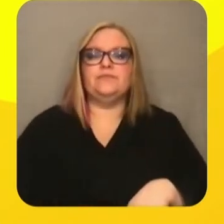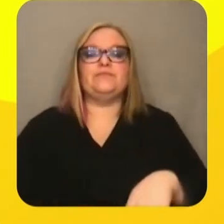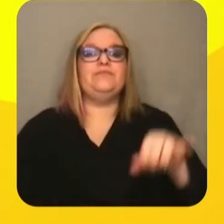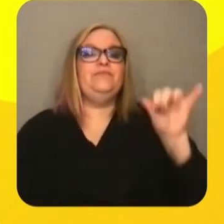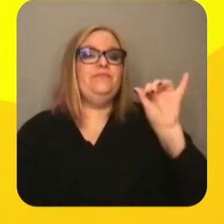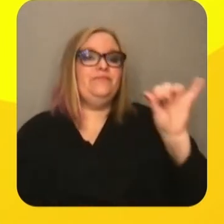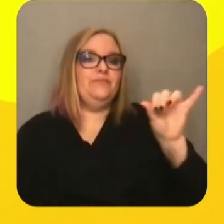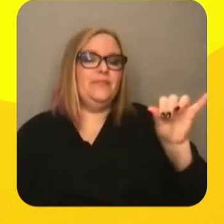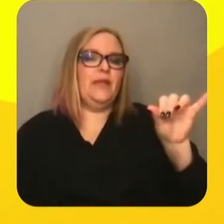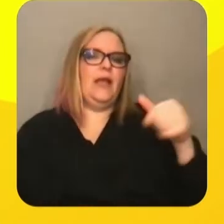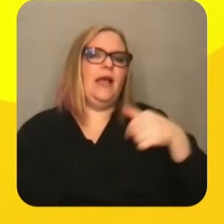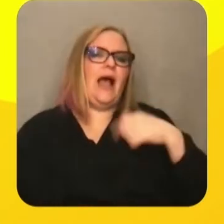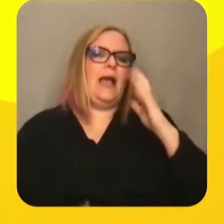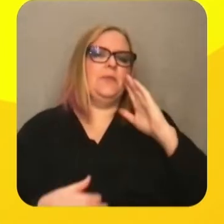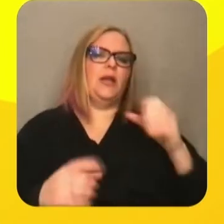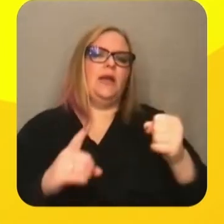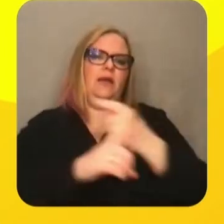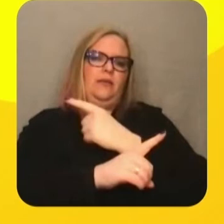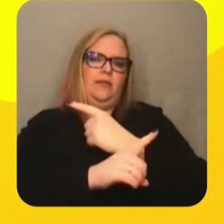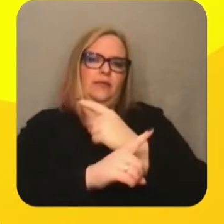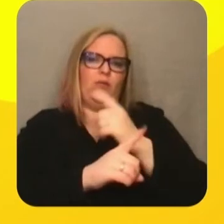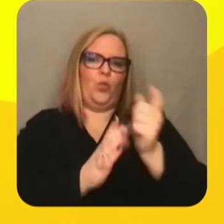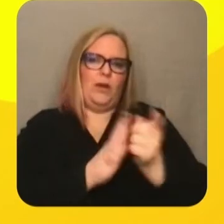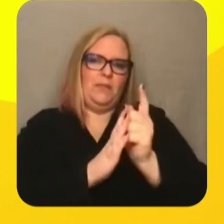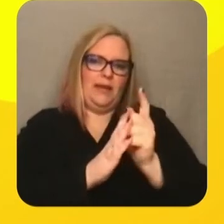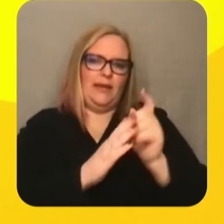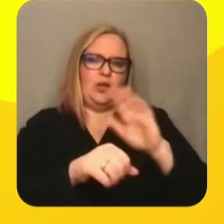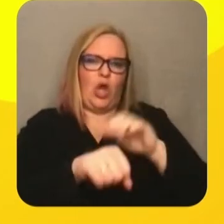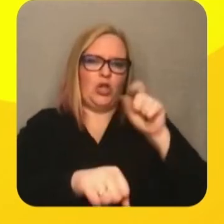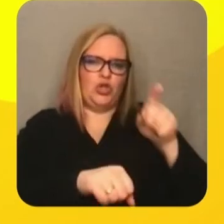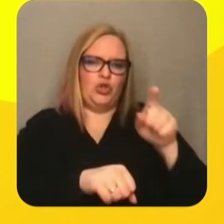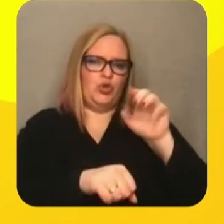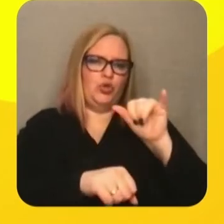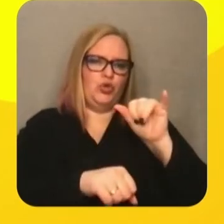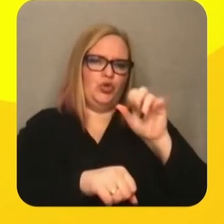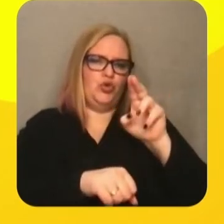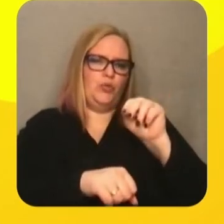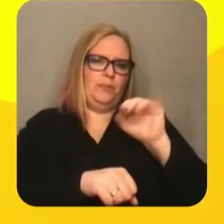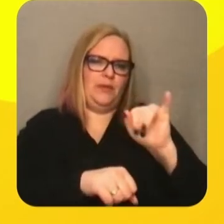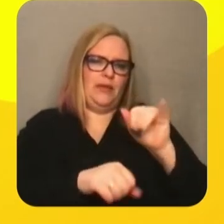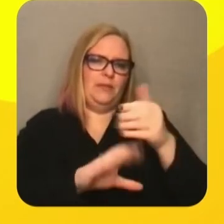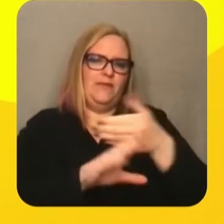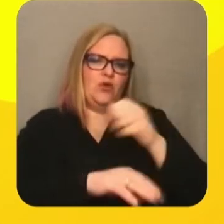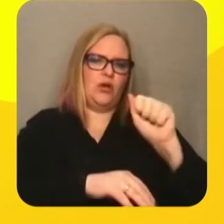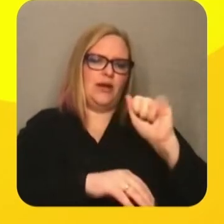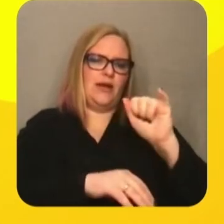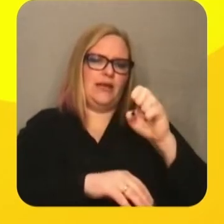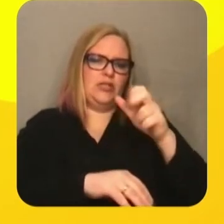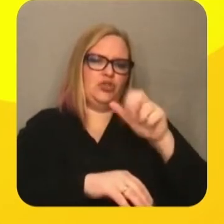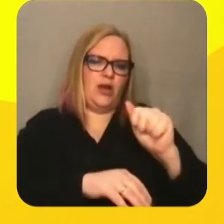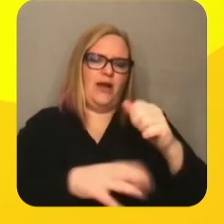Yemi. I'm going to go rogue for a second and call on you before we go to Iesha and then take some questions from the audience. But I think I'd be remiss.